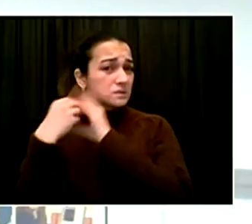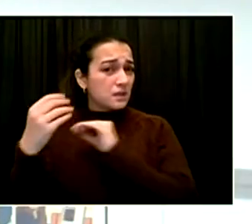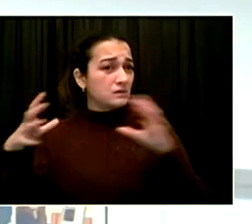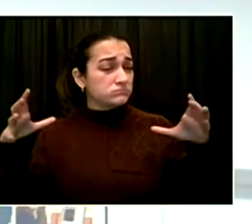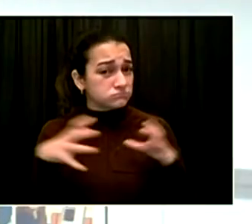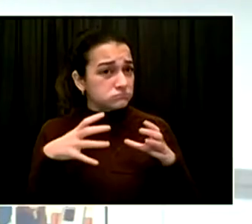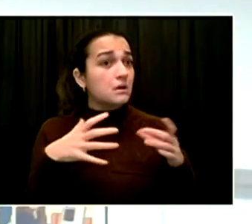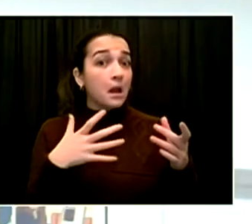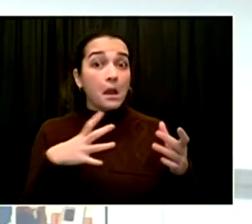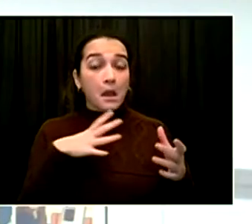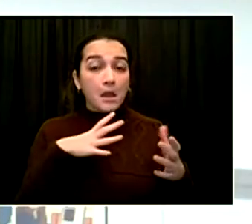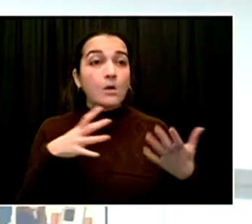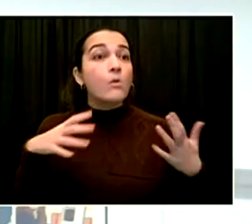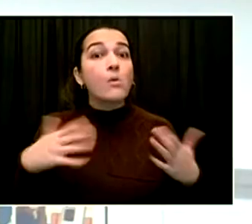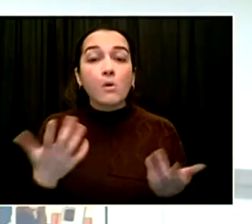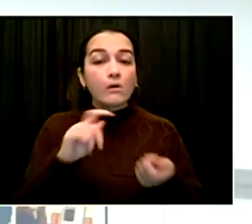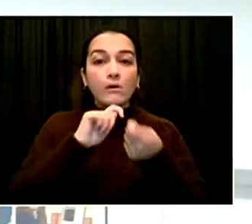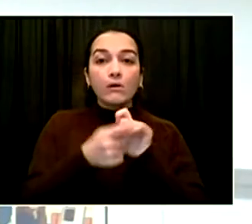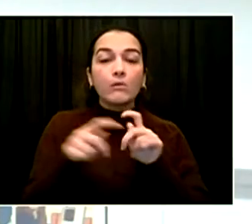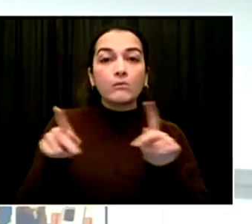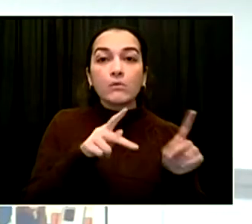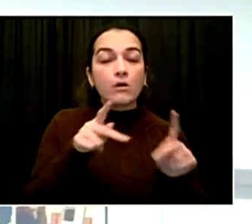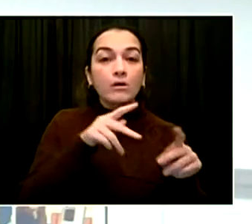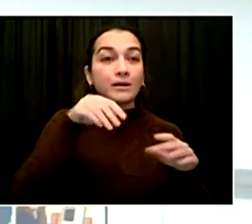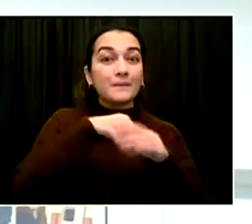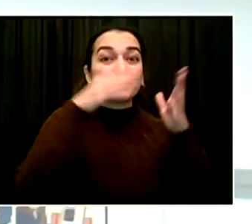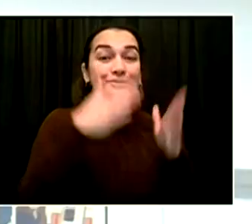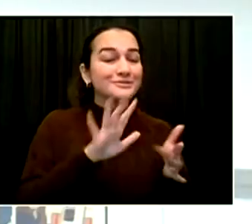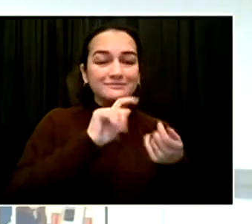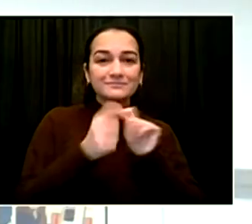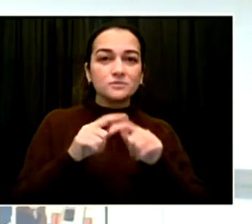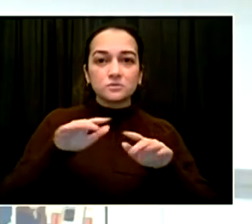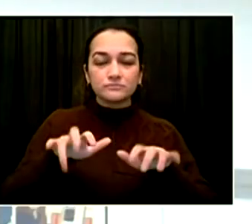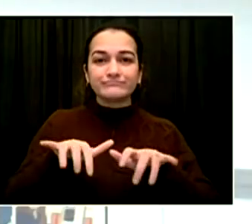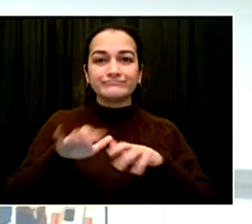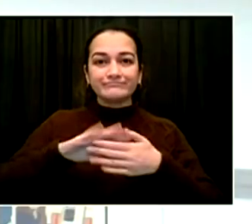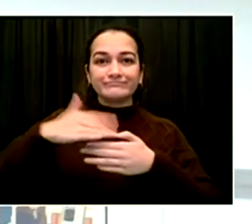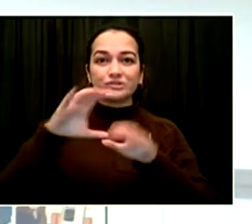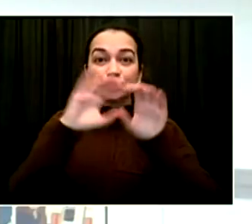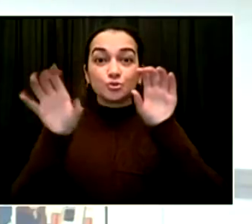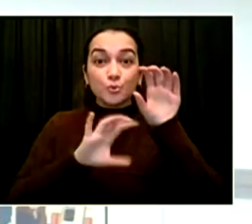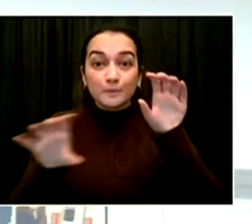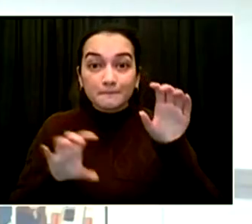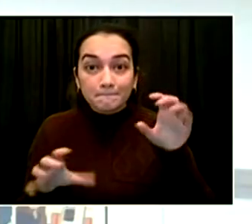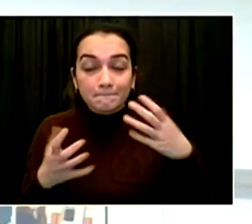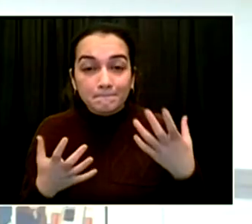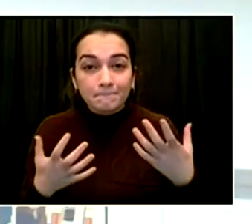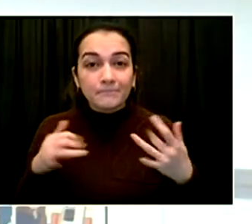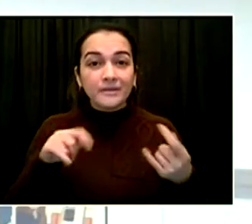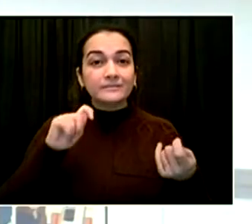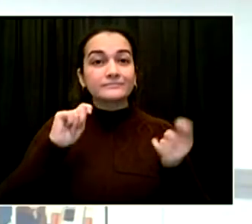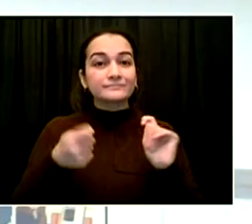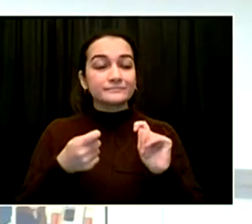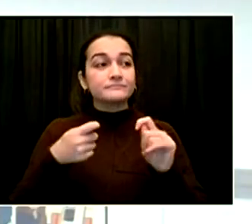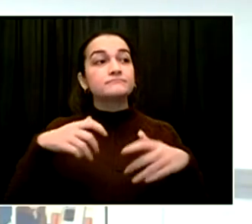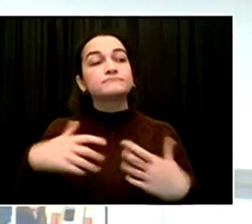GATHERING OUTDOORS OR MAKING SURE PEOPLE ARE FOLLOWING PRECAUTIONS LIKE WEARING MASKS,